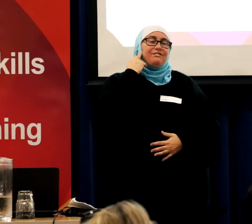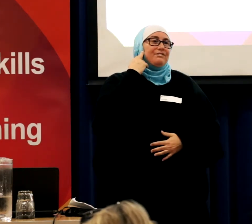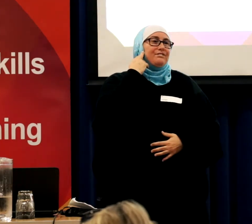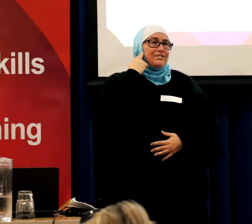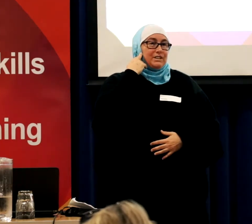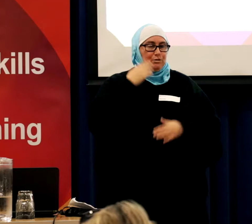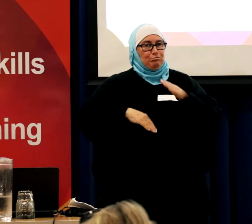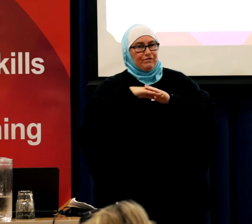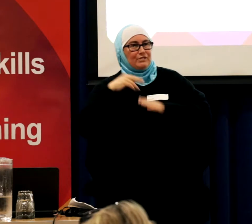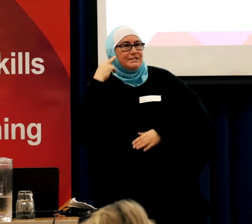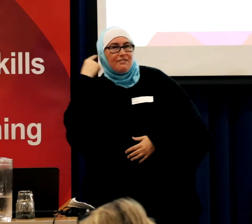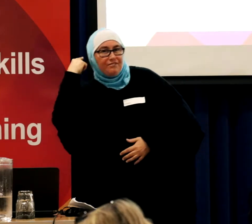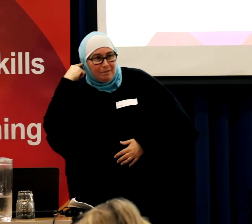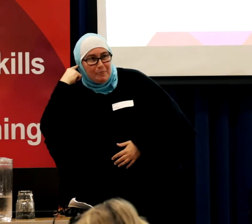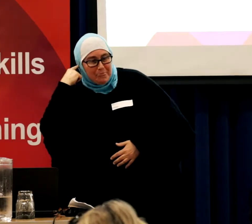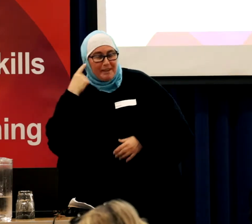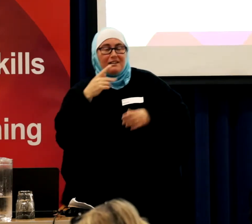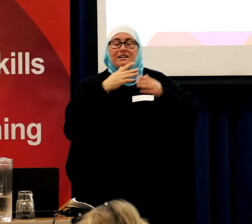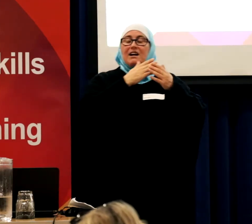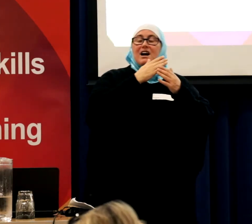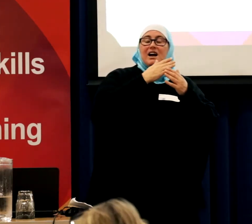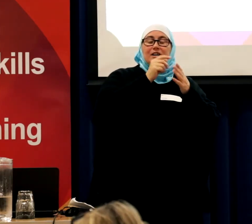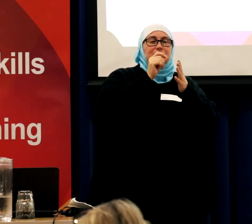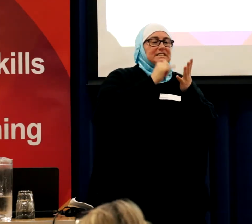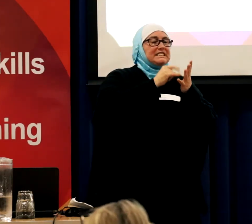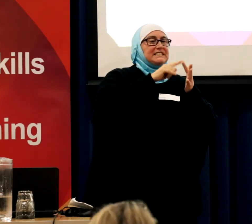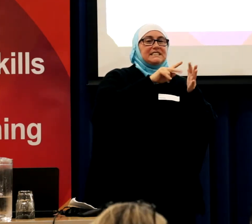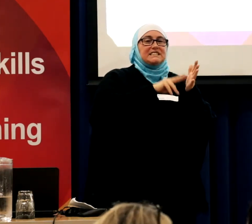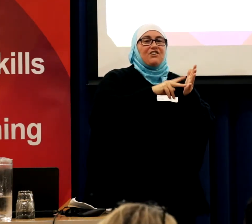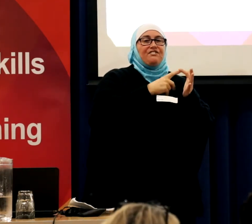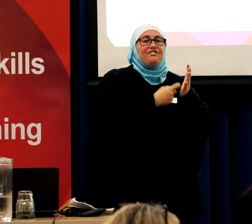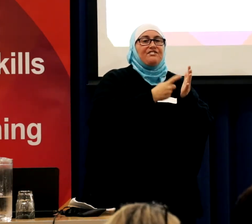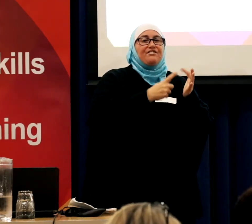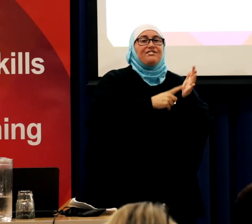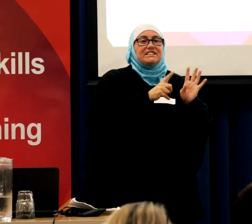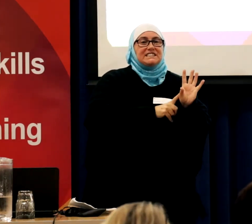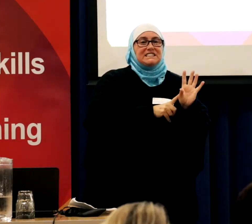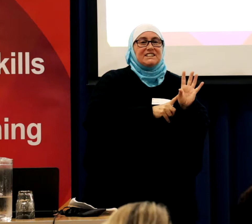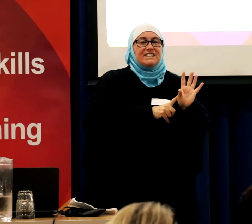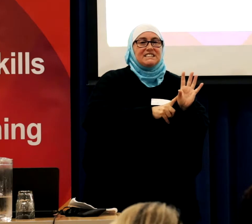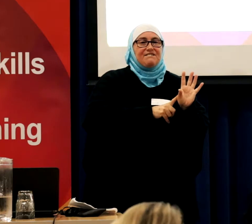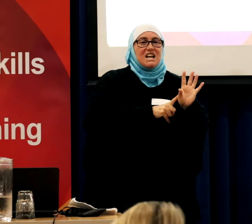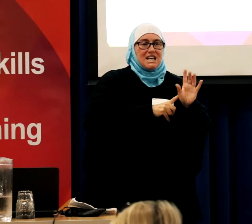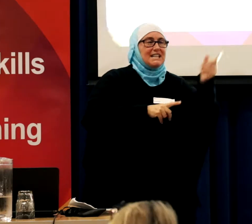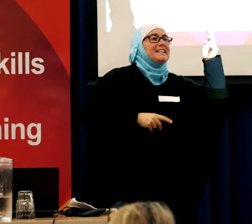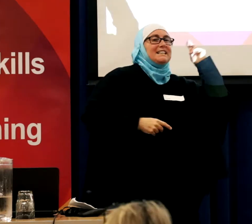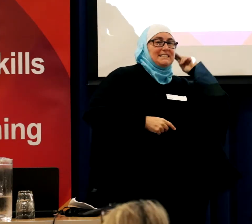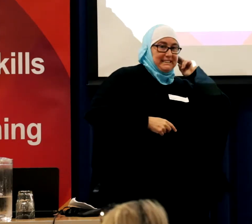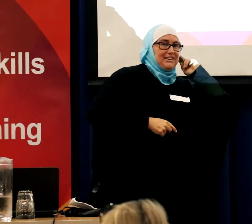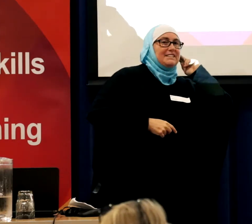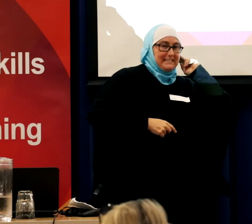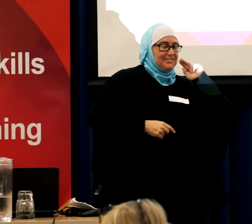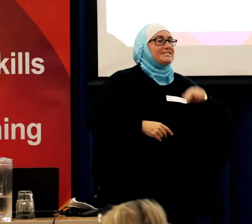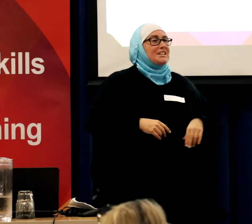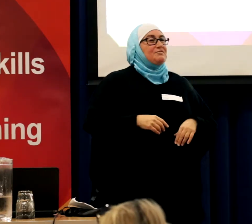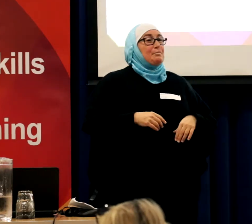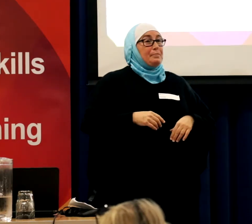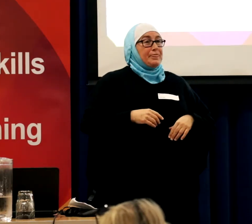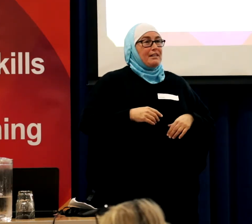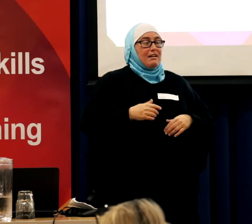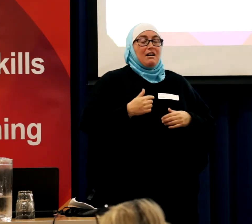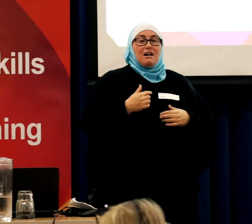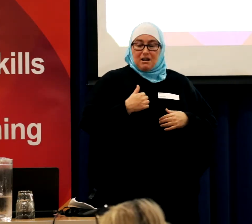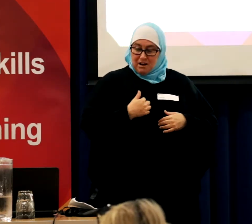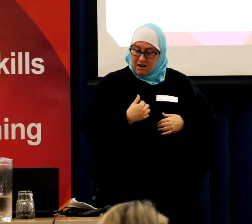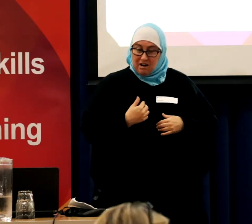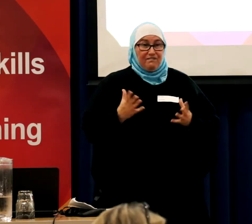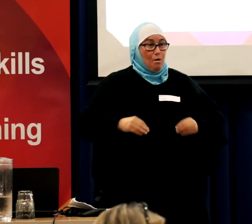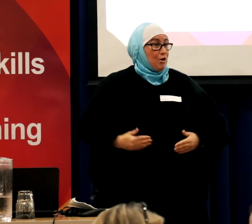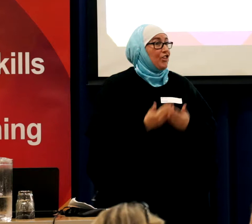I was born Profoundly Deaf, and I’ve got a severe deafness in the left ear.